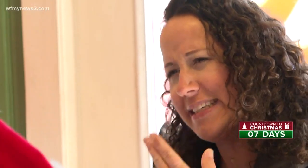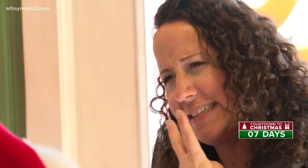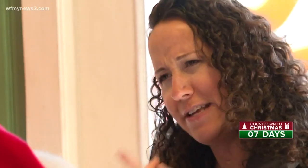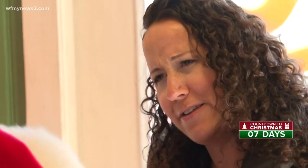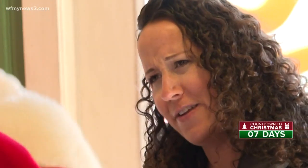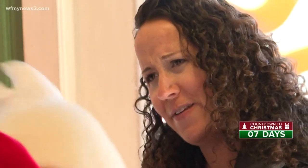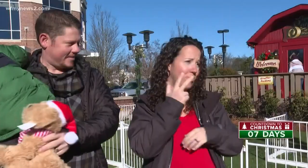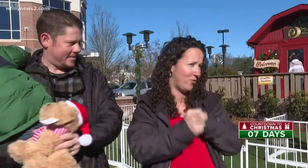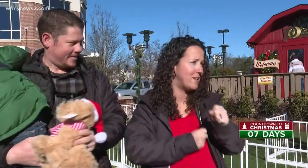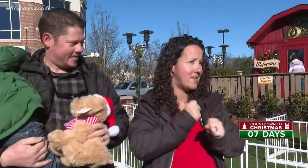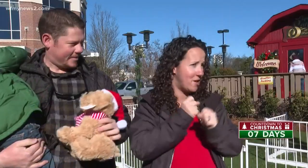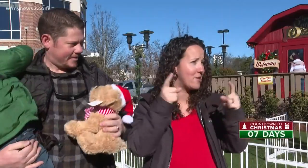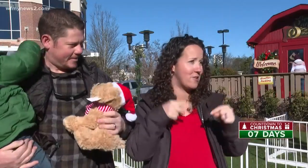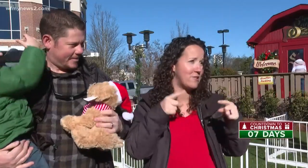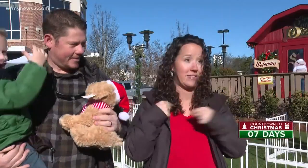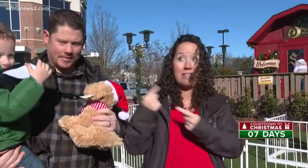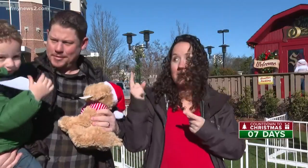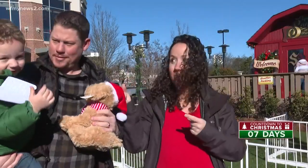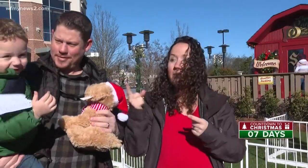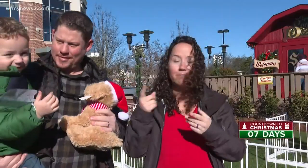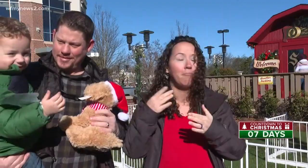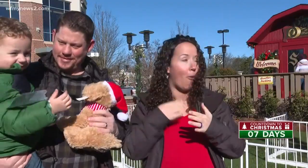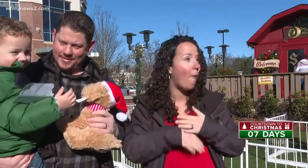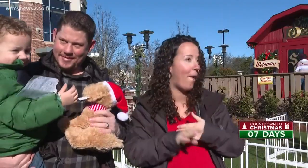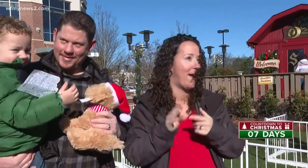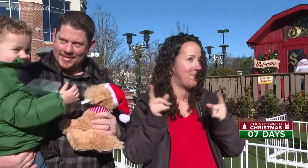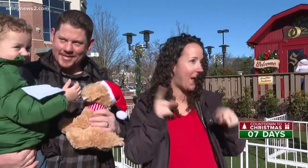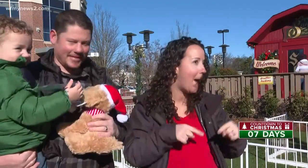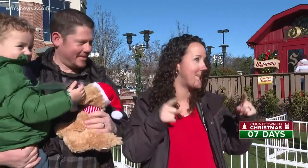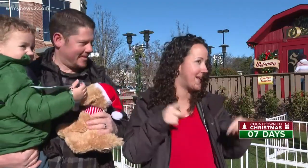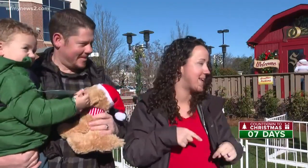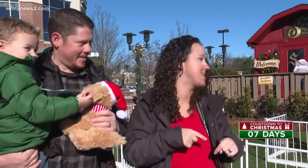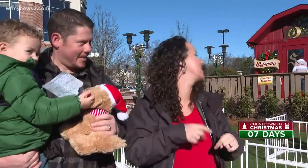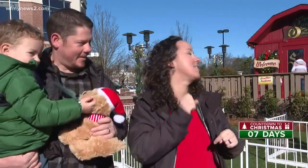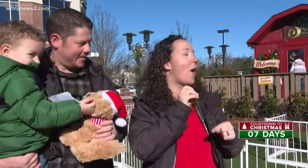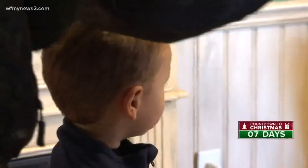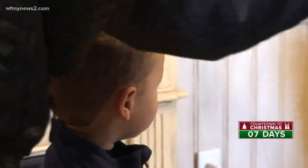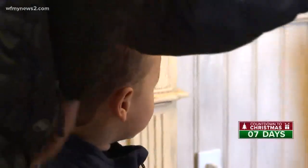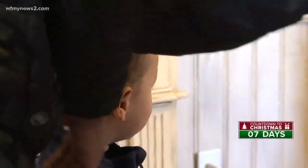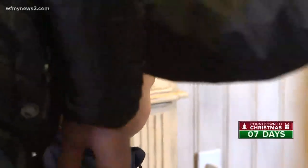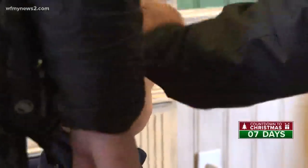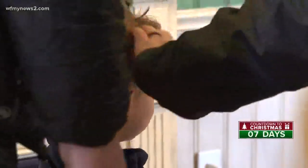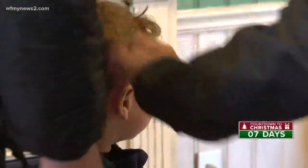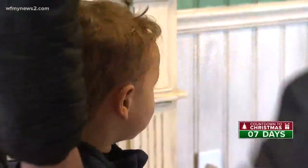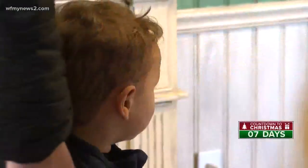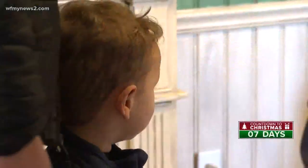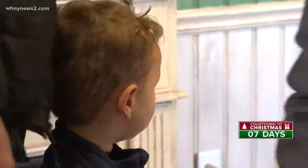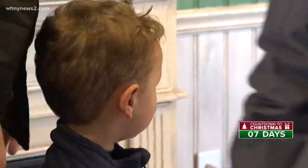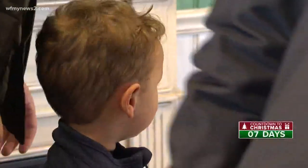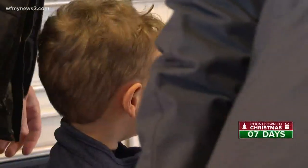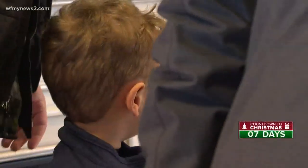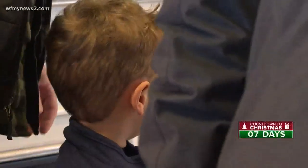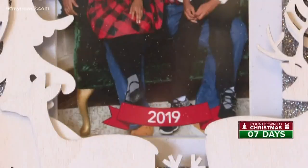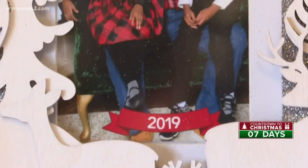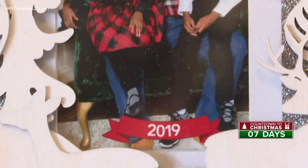AMERICAN SIGN LANGUAGE BECAUSE SANTA'S ALSO COMMUNICATES IN THAT WAY. ESHOT AMERICAN SIGN LANGUAGE BECAUSE SANTA'S ALSO COMMUNICATES IN THAT WAY. ESHOT DE AMERICAN SIGN LANGUAGE BECAUSE SANTA'S ALSO COMMUNICATES IN THAT WAY. ESHOT DE JOSEPHUS AMERICAN SIGN LANGUAGE BECAUSE SANTA'S ALSO COMMUNICATES IN THAT WAY. ESHOT DE JOSEPHUS WE SANTA'S ALSO COMMUNICATES IN THAT WAY. ESHOT DE JOSEPHUS WE SANTA'S ALSO COMMUNICATES IN THAT WAY. ESHOT DE JOSEPHUS WE WANTED SANTA'S ALSO COMMUNICATES IN THAT WAY. ESHOT DE JOSEPHUS WE WANTED TO SANTA'S ALSO COMMUNICATES IN THAT WAY. ESHOT DE JOSEPHUS WE WANTED TO COME SANTA'S ALSO COMMUNICATES IN THAT WAY. ESHOT DE JOSEPHUS WE WANTED TO COME BECAUSE SANTA'S ALSO COMMUNICATES IN THAT WAY. ESHOT DE JOSEPHUS WE WANTED TO COME BECAUSE WE'VE THAT WAY. ESHOT DE JOSEPHUS WE WANTED TO COME BECAUSE WE'VE THAT WAY. ESHOT DE JOSEPHUS WE WANTED TO COME BECAUSE WE'VE BEEN THAT WAY. ESHOT DE JOSEPHUS WE WANTED TO COME BECAUSE WE'VE BEEN COMING THAT WAY. ESHOT DE JOSEPHUS WE WANTED TO COME BECAUSE WE'VE BEEN COMING UP THAT WAY. ESHOT DE JOSEPHUS WE WANTED TO COME BECAUSE WE'VE BEEN COMING UP FRONT THAT WAY. ESHOT DE JOSEPHUS WE WANTED TO COME BECAUSE WE'VE BEEN COMING UP FRONT AND THAT WAY. ESHOT DE JOSEPHUS WE WANTED TO COME BECAUSE WE'VE BEEN COMING UP FRONT AND CENTER WANTED TO COME BECAUSE WE'VE BEEN COMING UP FRONT AND CENTER WANTED TO COME BECAUSE WE'VE BEEN COMING UP FRONT AND CENTER FOR WANTED TO COME BECAUSE WE'VE BEEN COMING UP FRONT AND CENTER FOR THREE WANTED TO COME BECAUSE WE'VE BEEN COMING UP FRONT AND CENTER FOR THREE YEARS